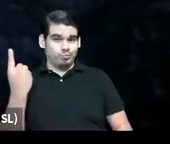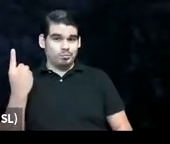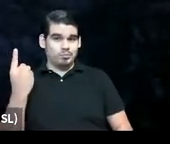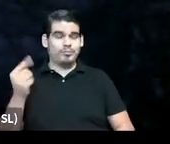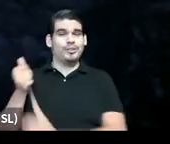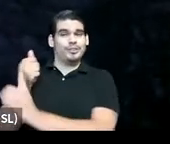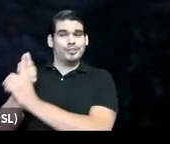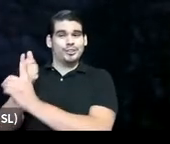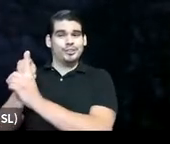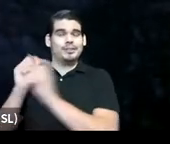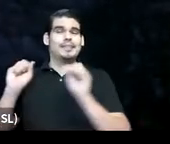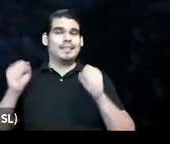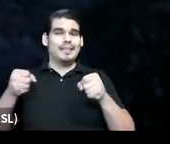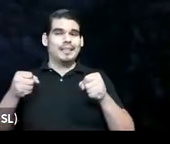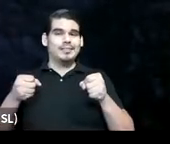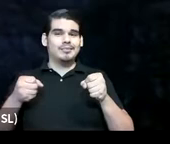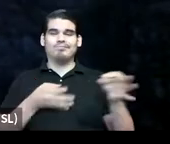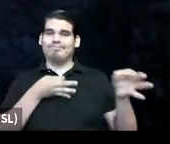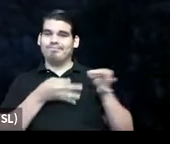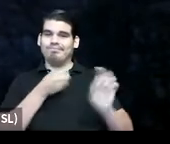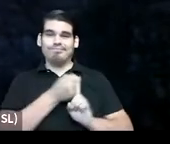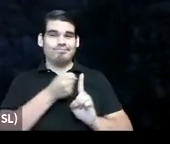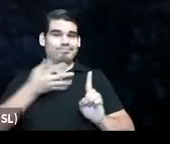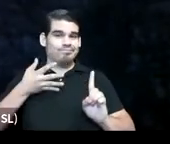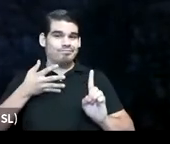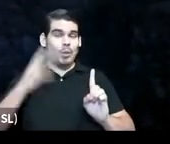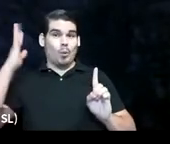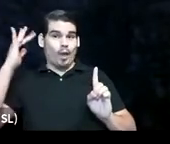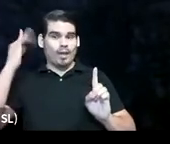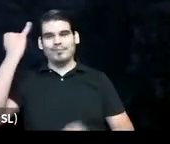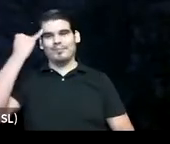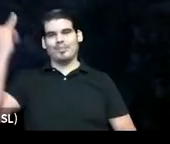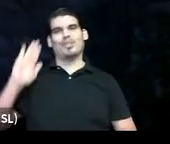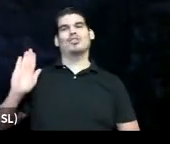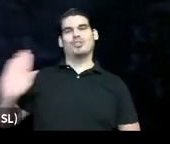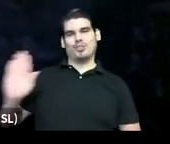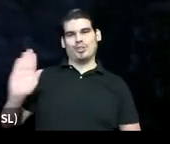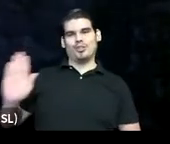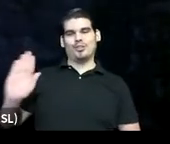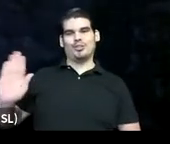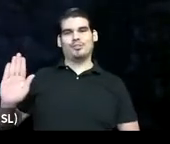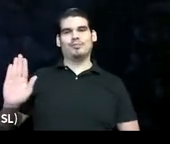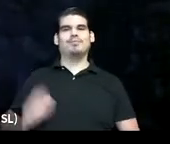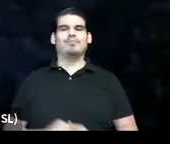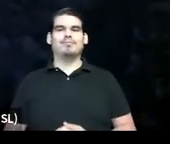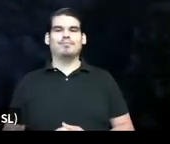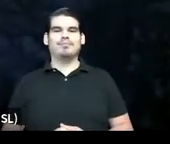this nursing lottery resolution is focused on how the nursing lottery system within California